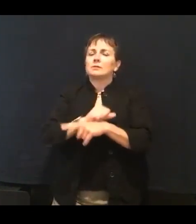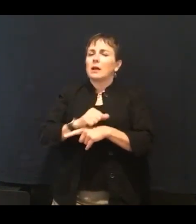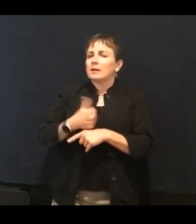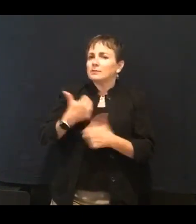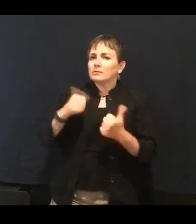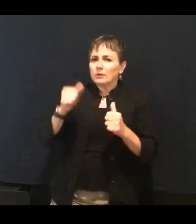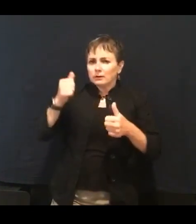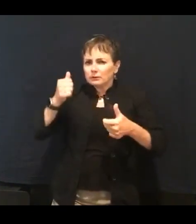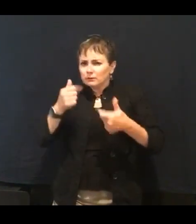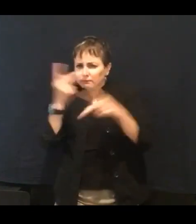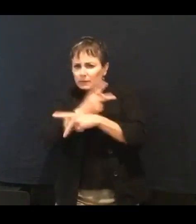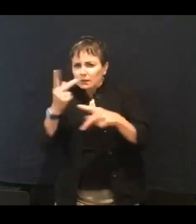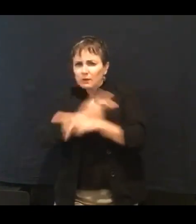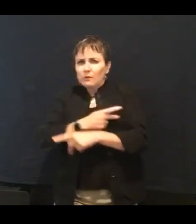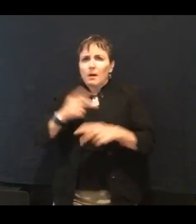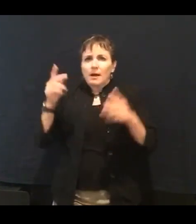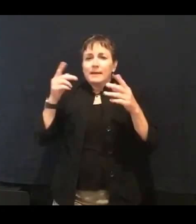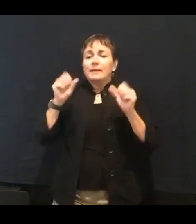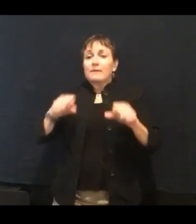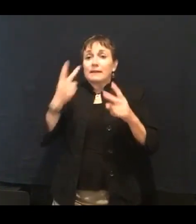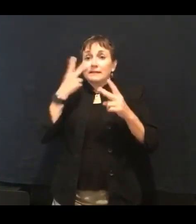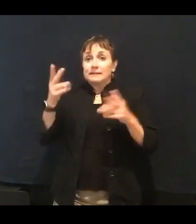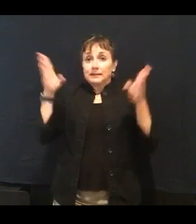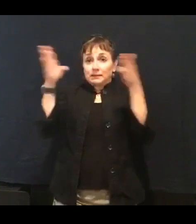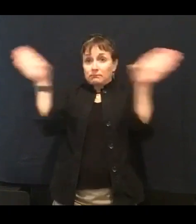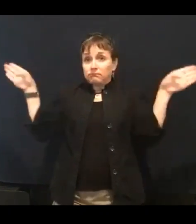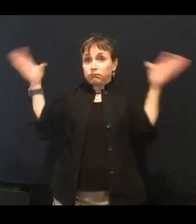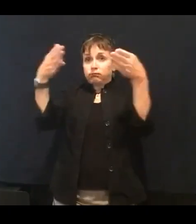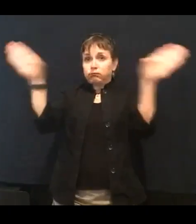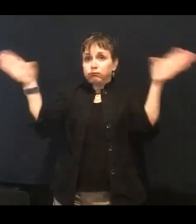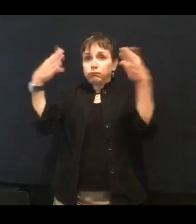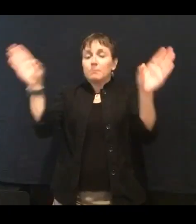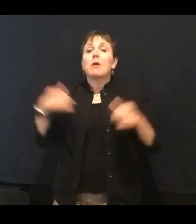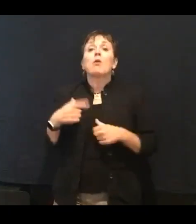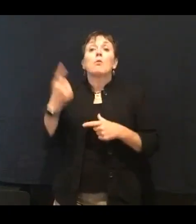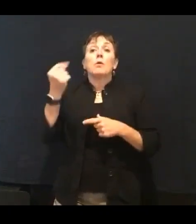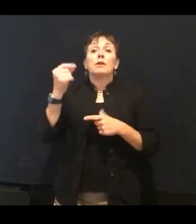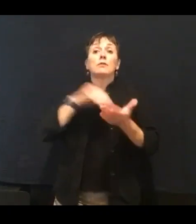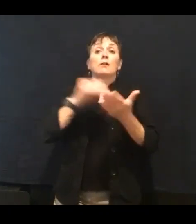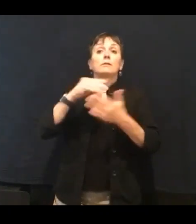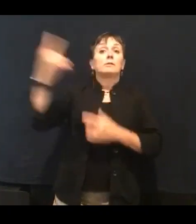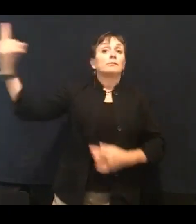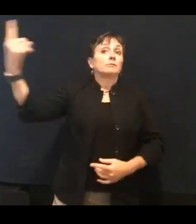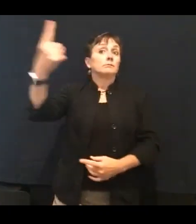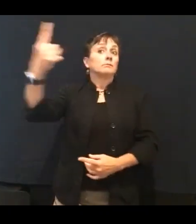by moving her fingers to the side of my head and asking me to count how many she was holding up.